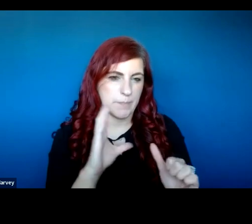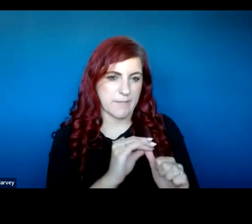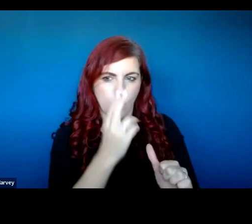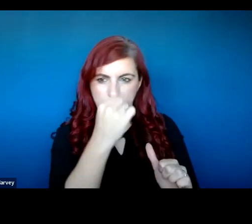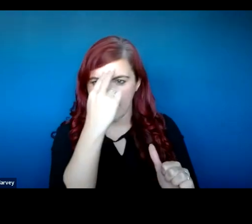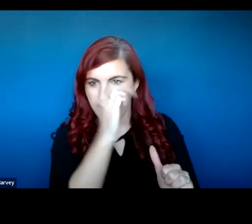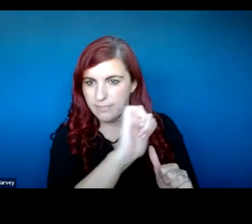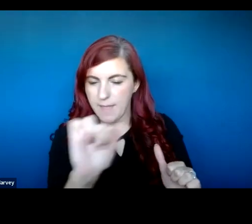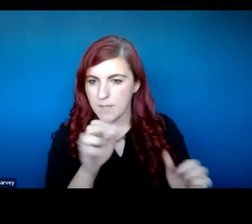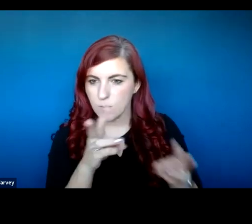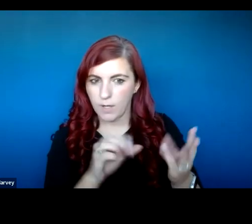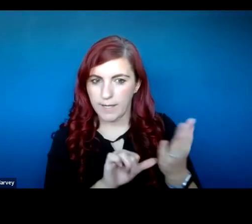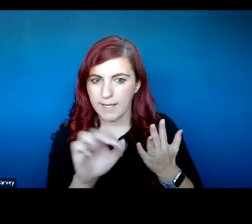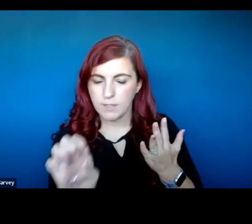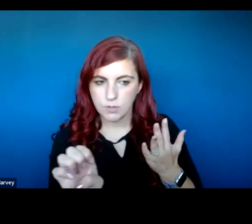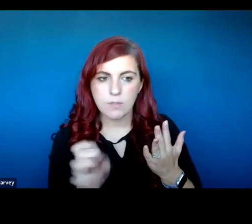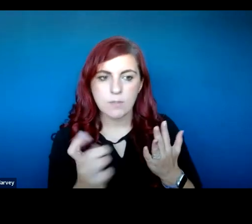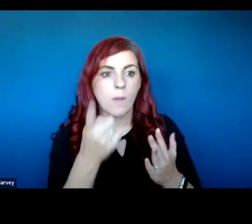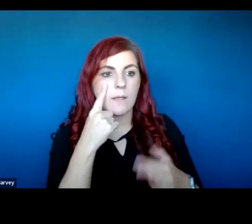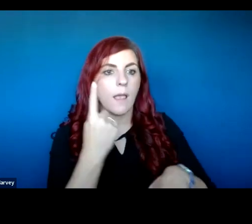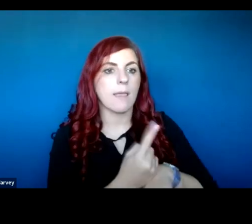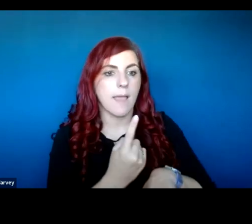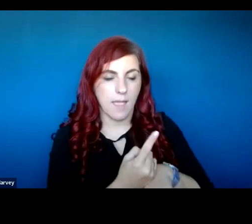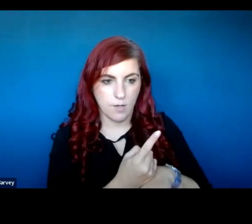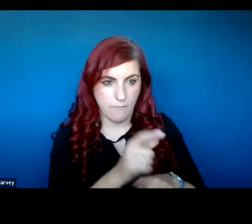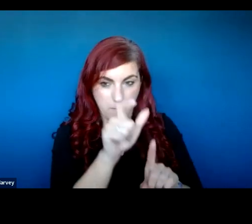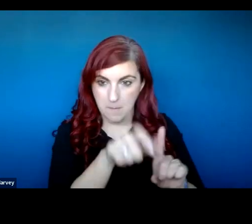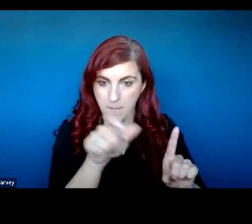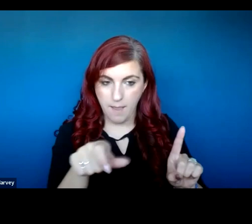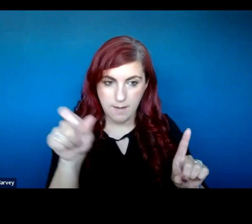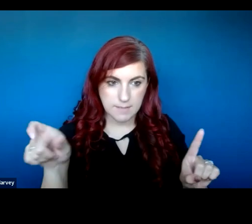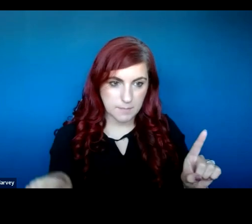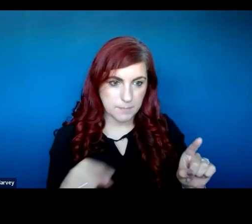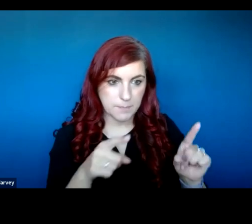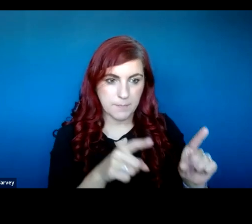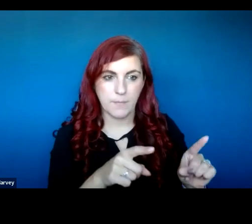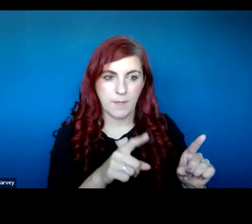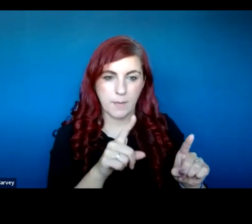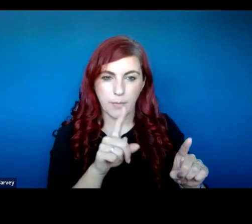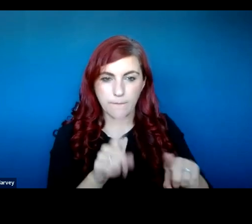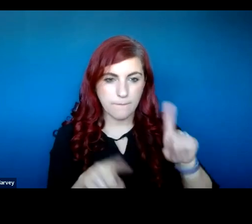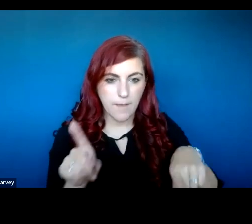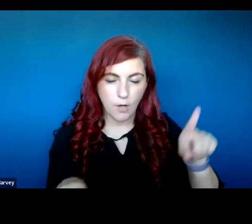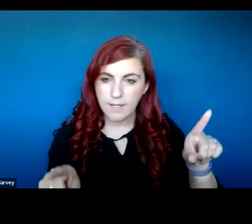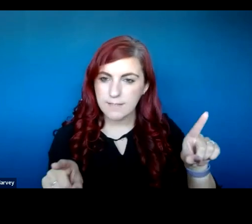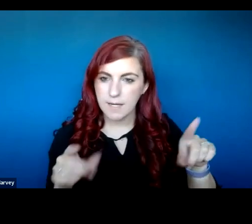We can see from the bar chart on this slide that the variants in the proportion of